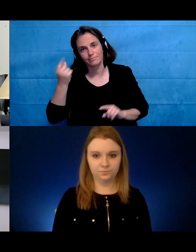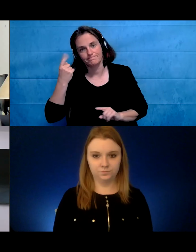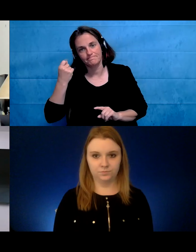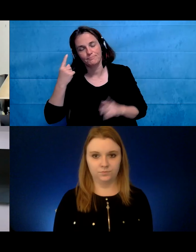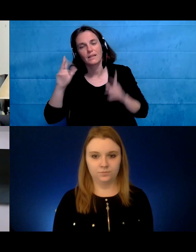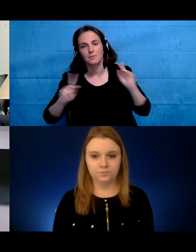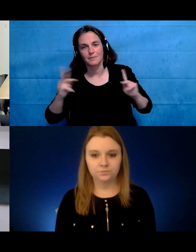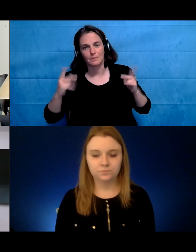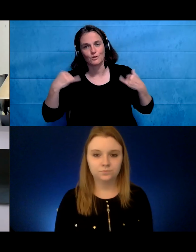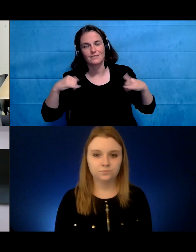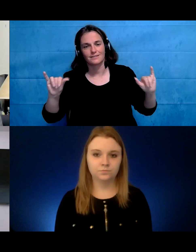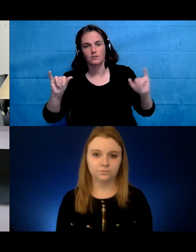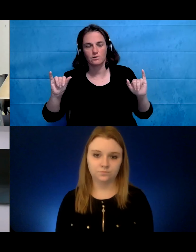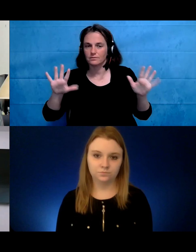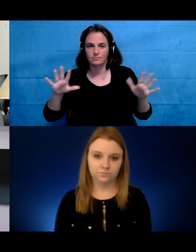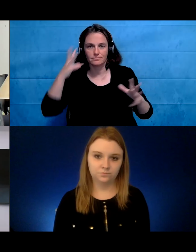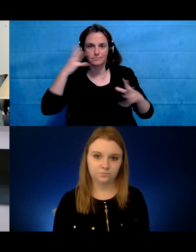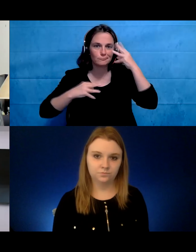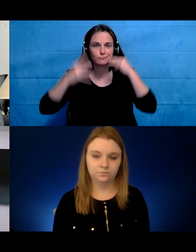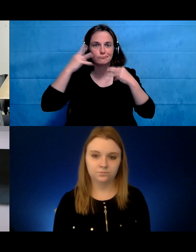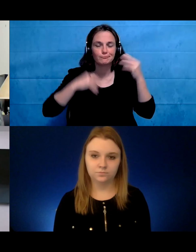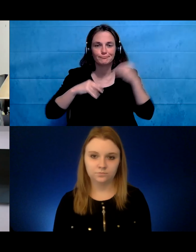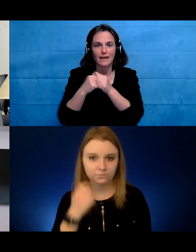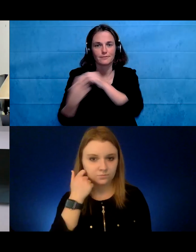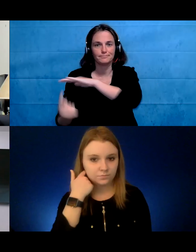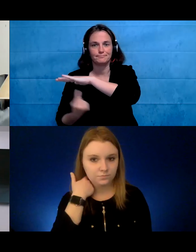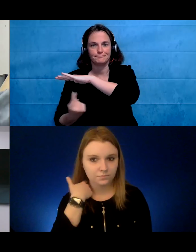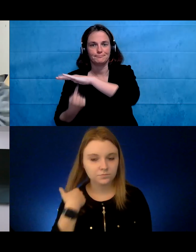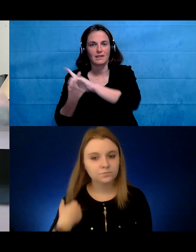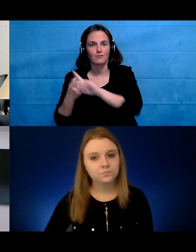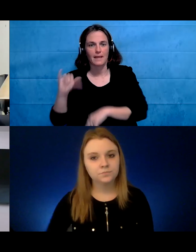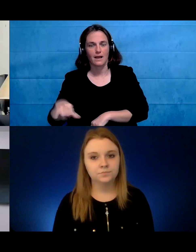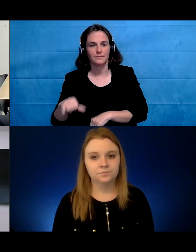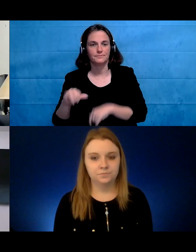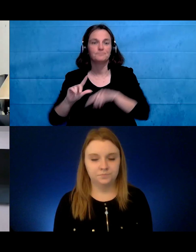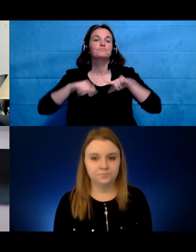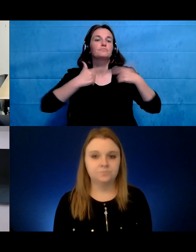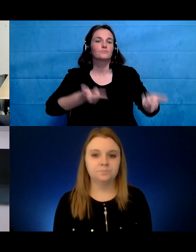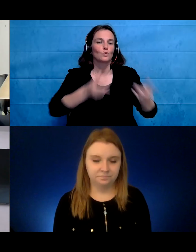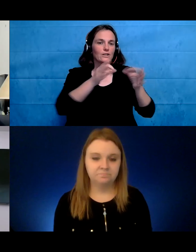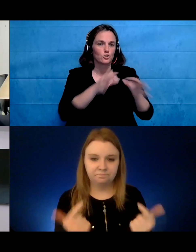that are just really in the midst of this and still isolated because of it. Right, and so for our organization specifically,